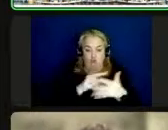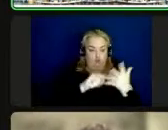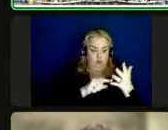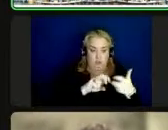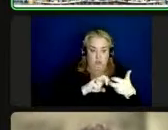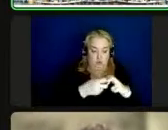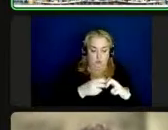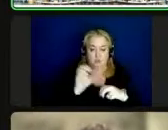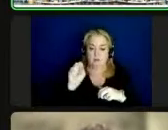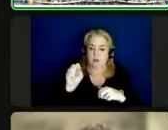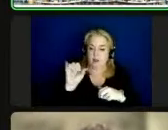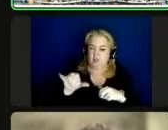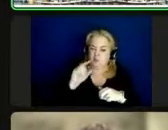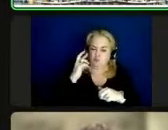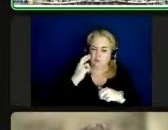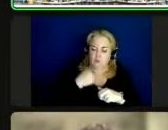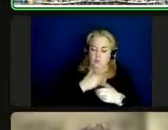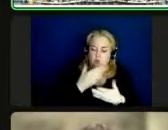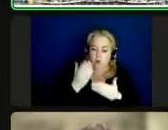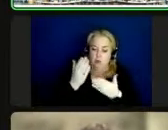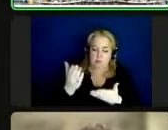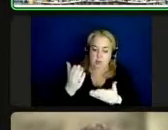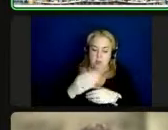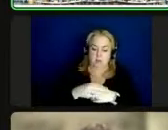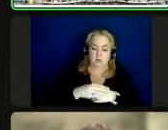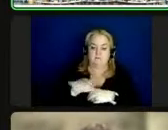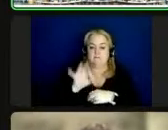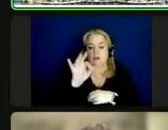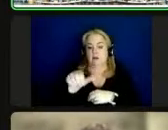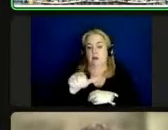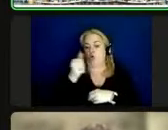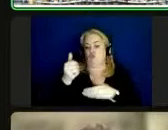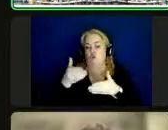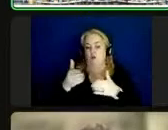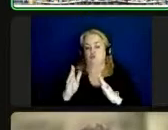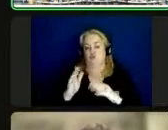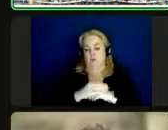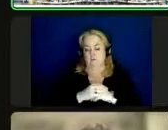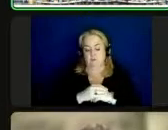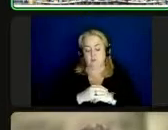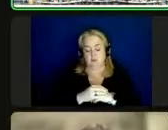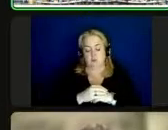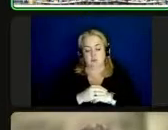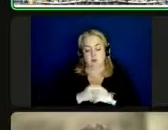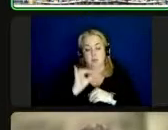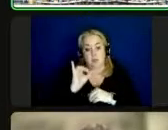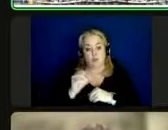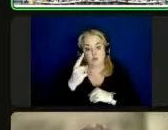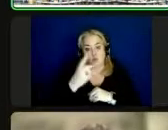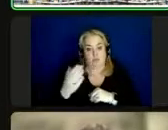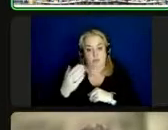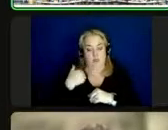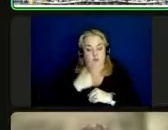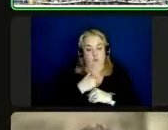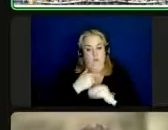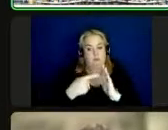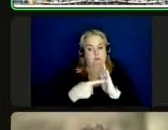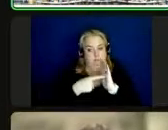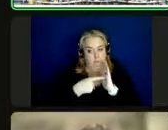THAT'S SO THAT'S WHAT THAT DO IT WOULD. BUT IT DOESN'T SOLVE THE OTHER